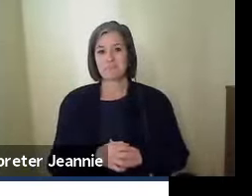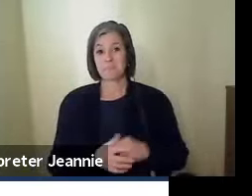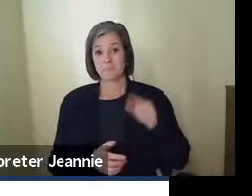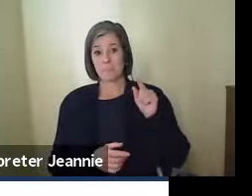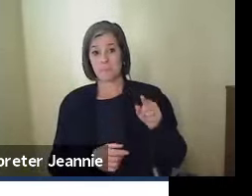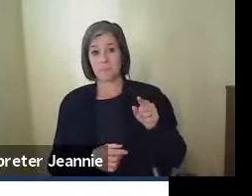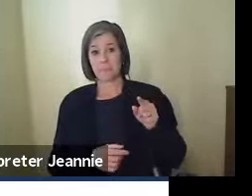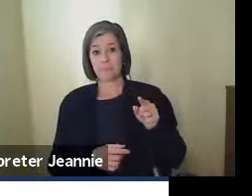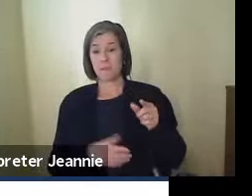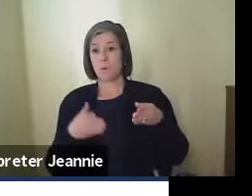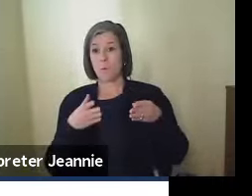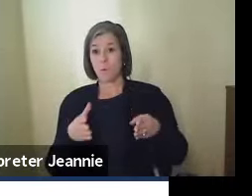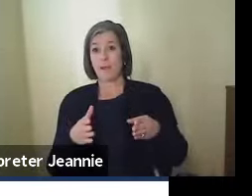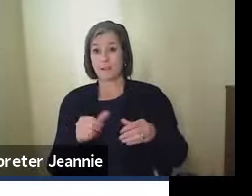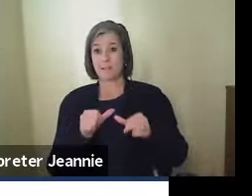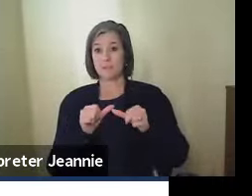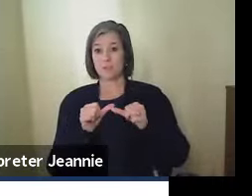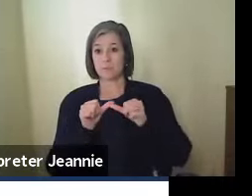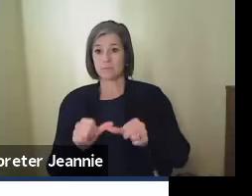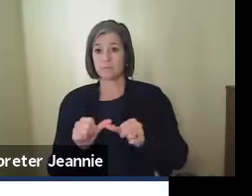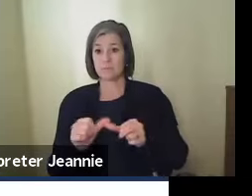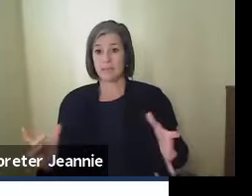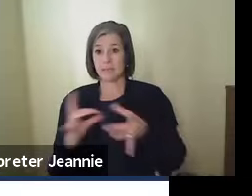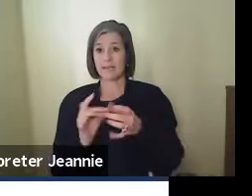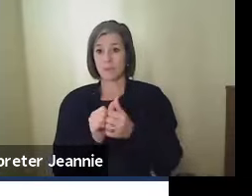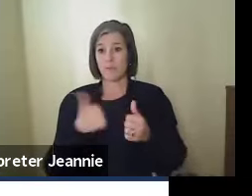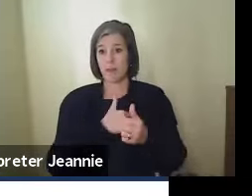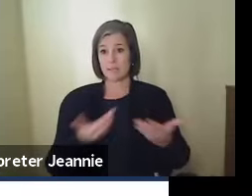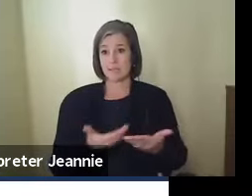way to stay connected with us at the Council. Dr. Davis or Dr. Fiscus,